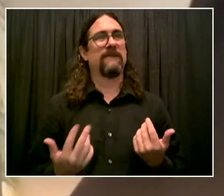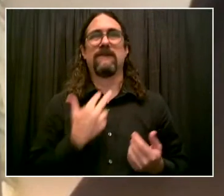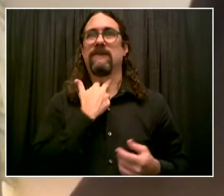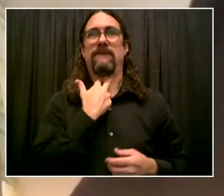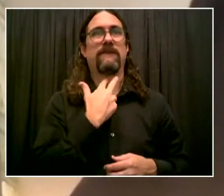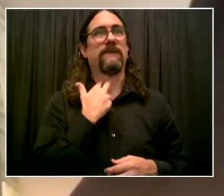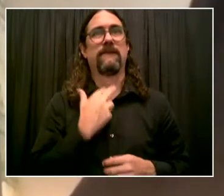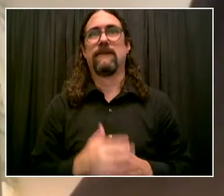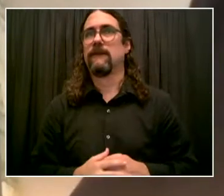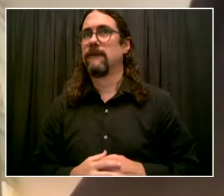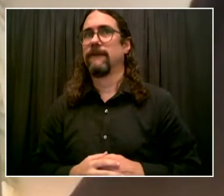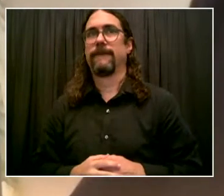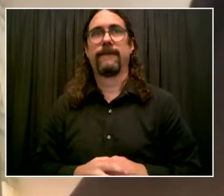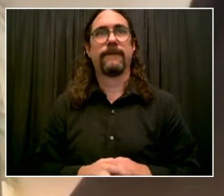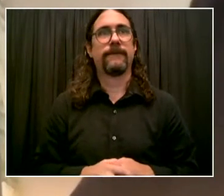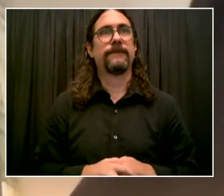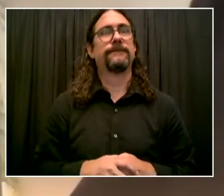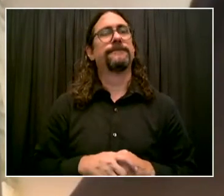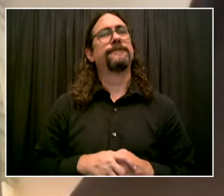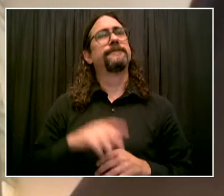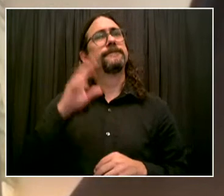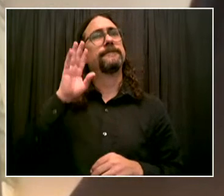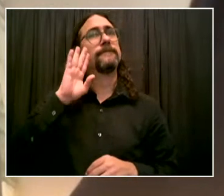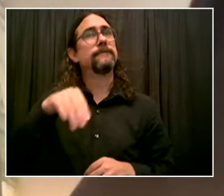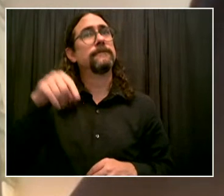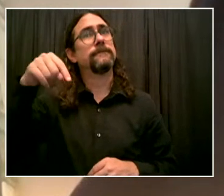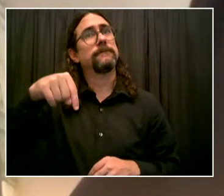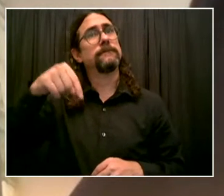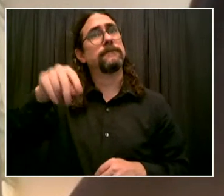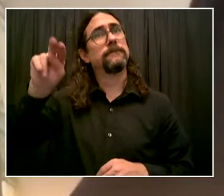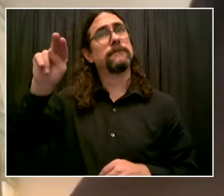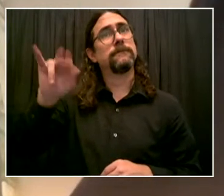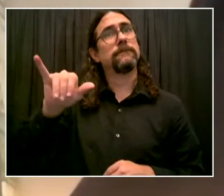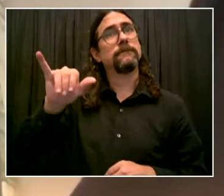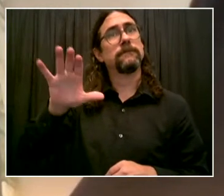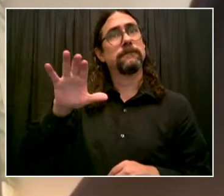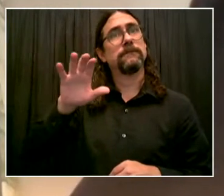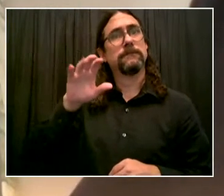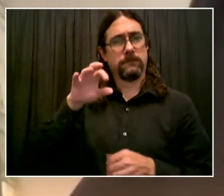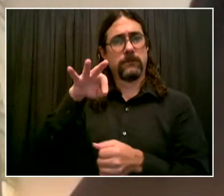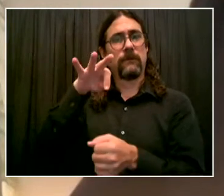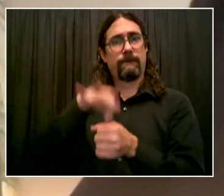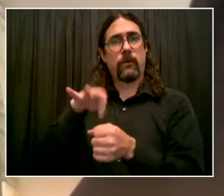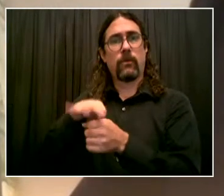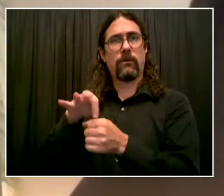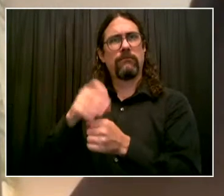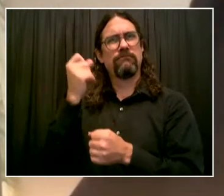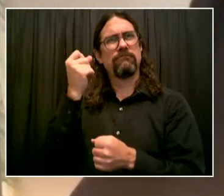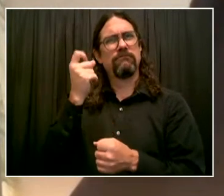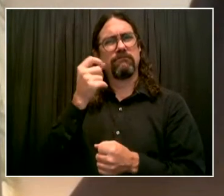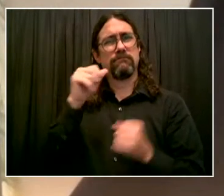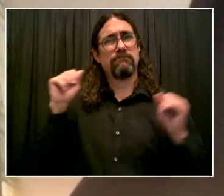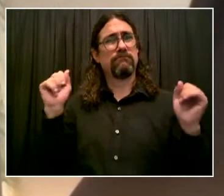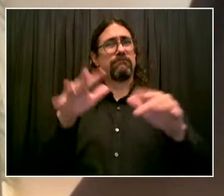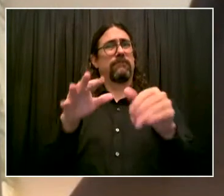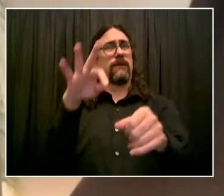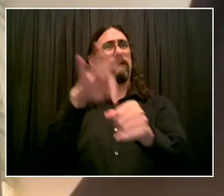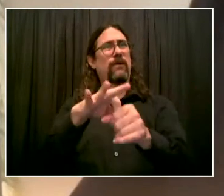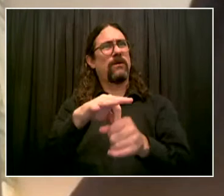ELETCIONS HERE IN NEW YORK CITY . IT WAS SHOCKING HOW FEW PEOPLE ACTUALLY VOTED.